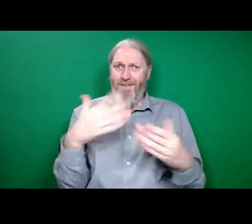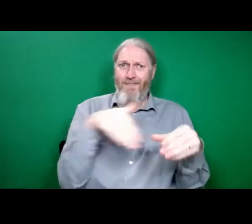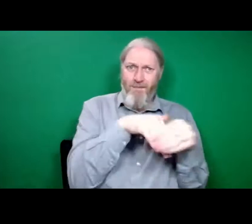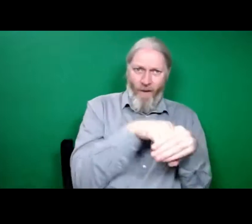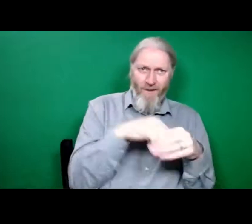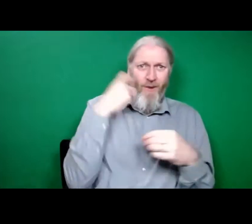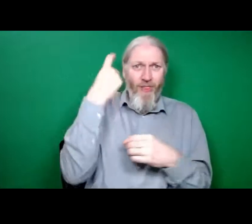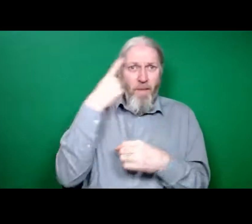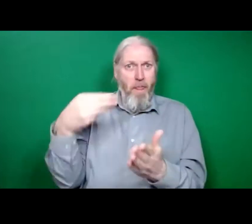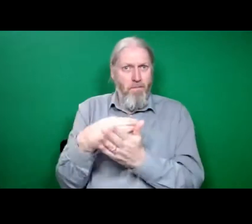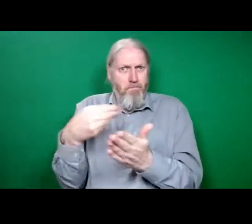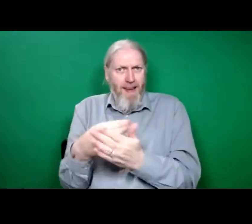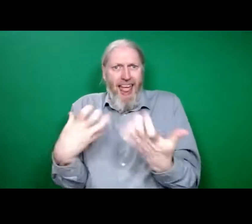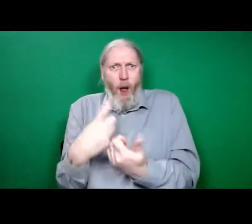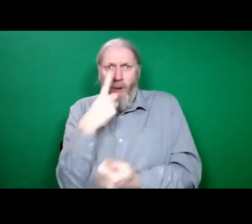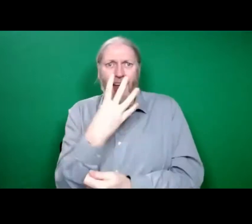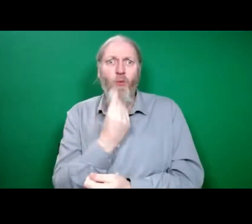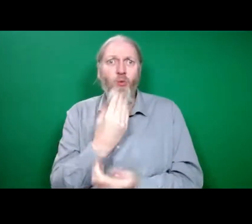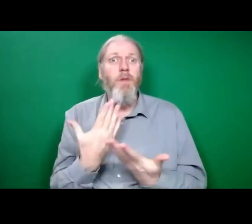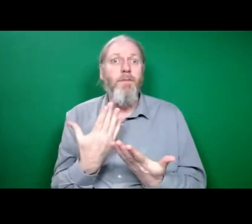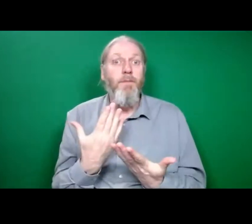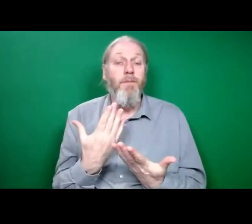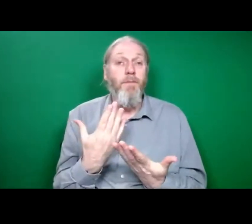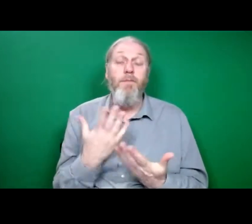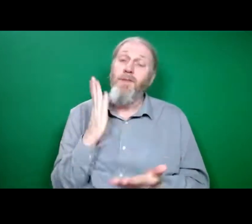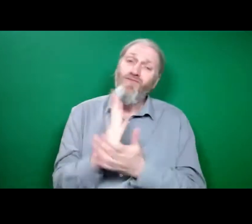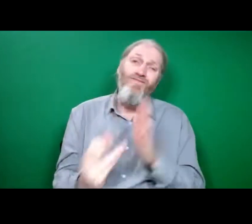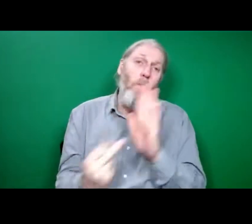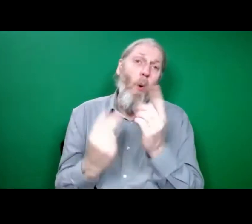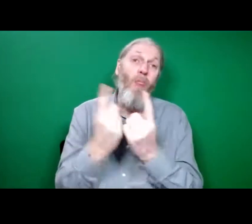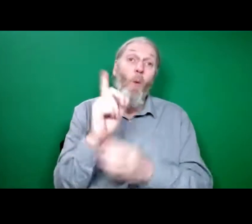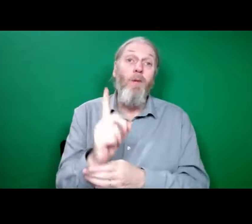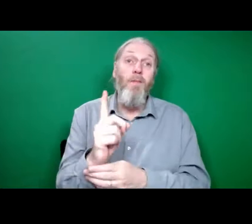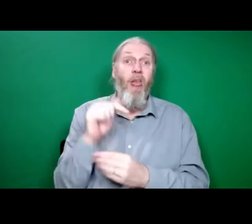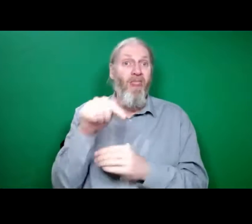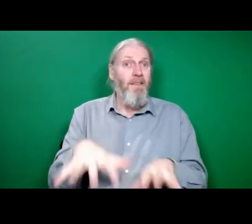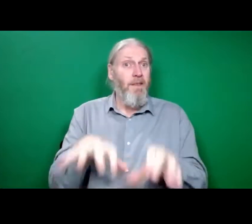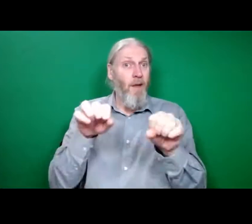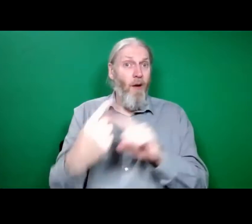In planning terms, in terms of physical infrastructure and smart technology and looking at what things are